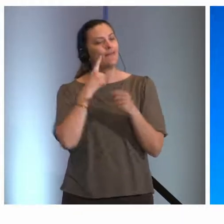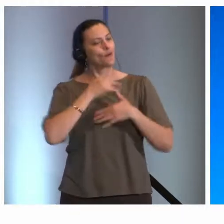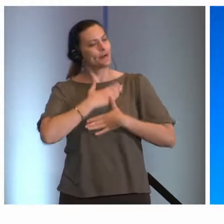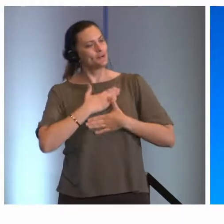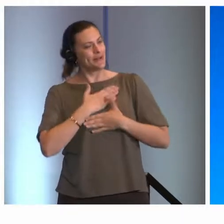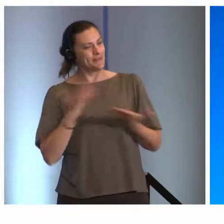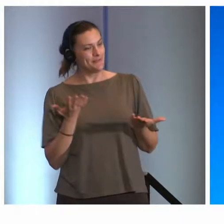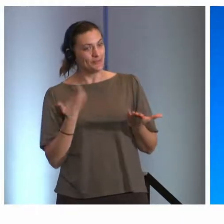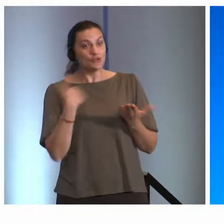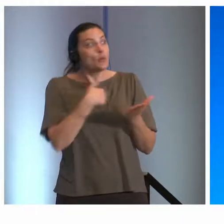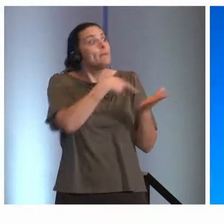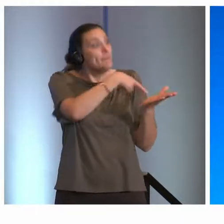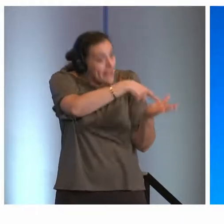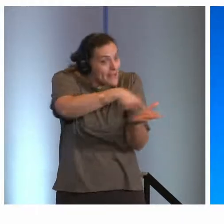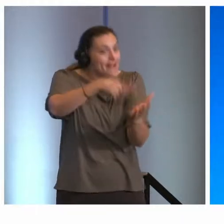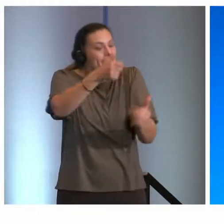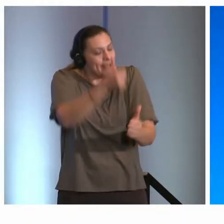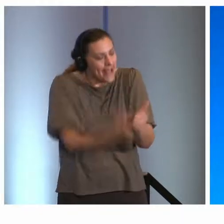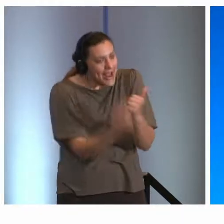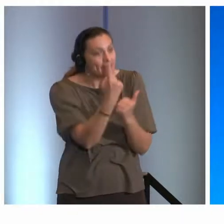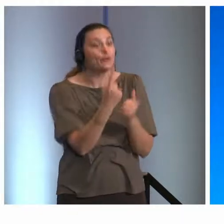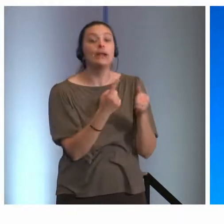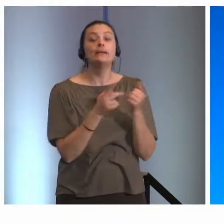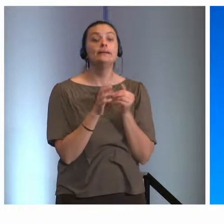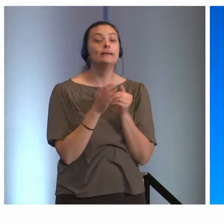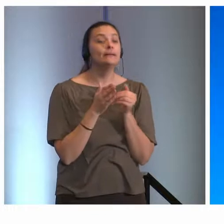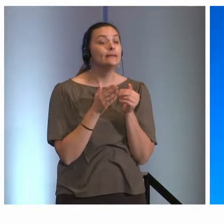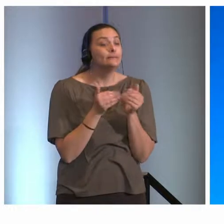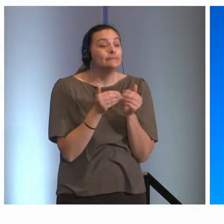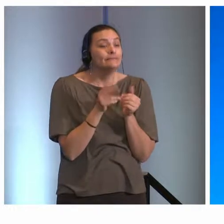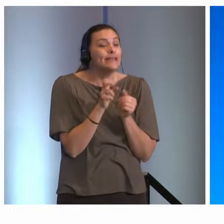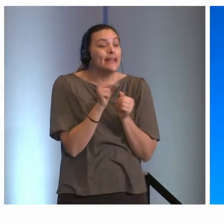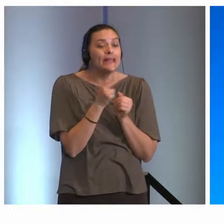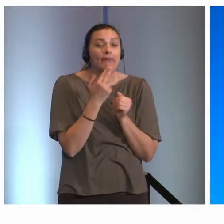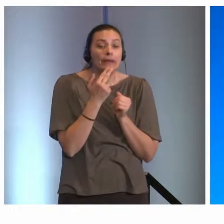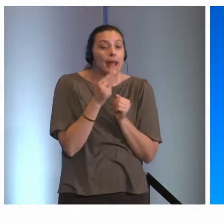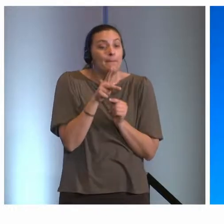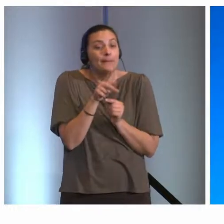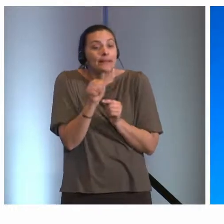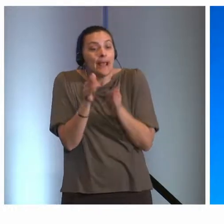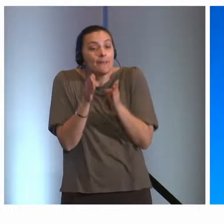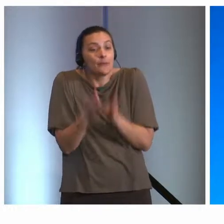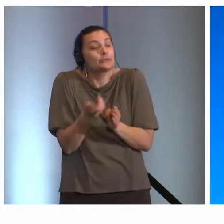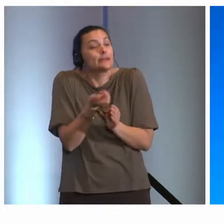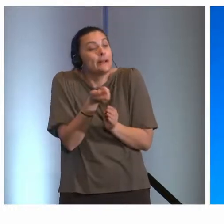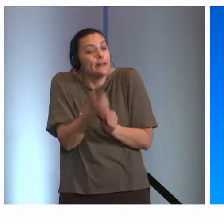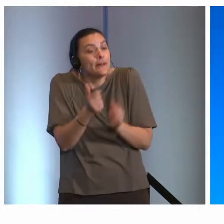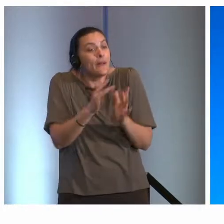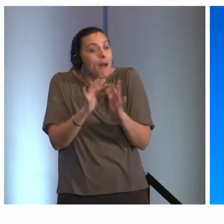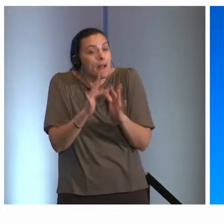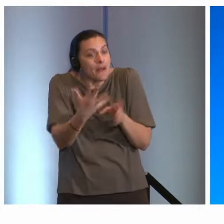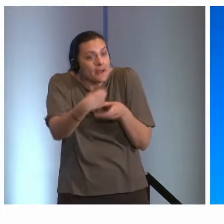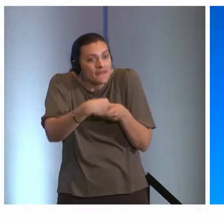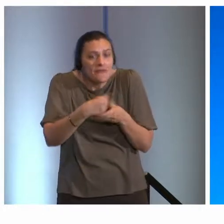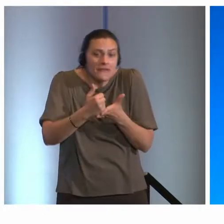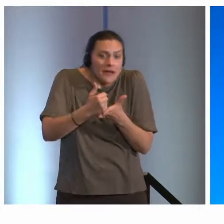an entertainment event. And, we paid everyone, right down to a PA. -- Tari Hartman Squire.